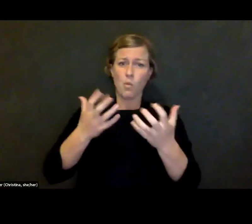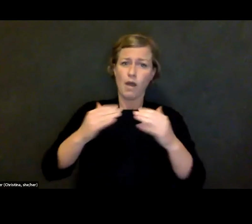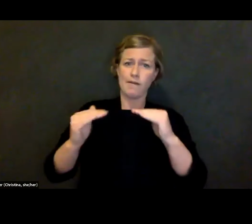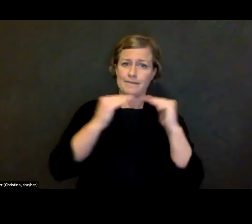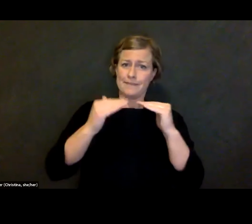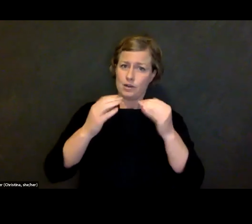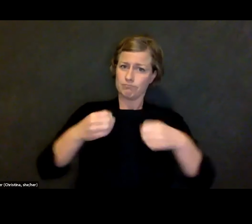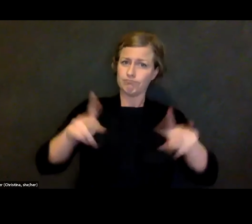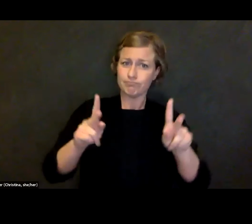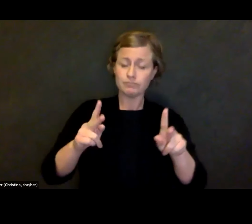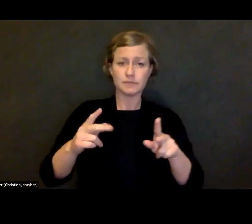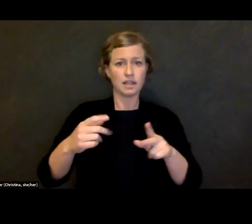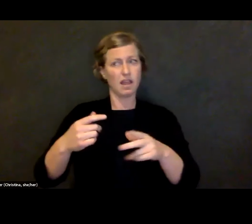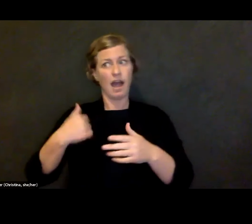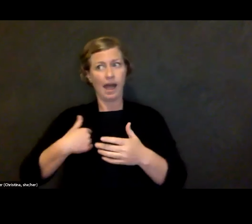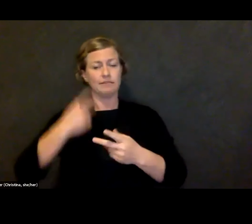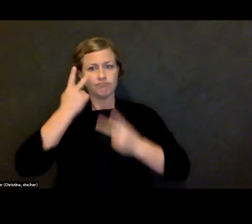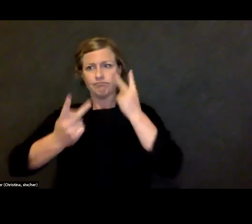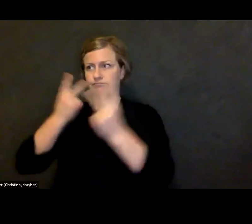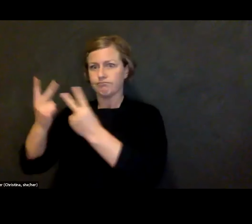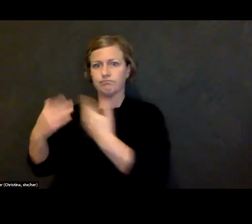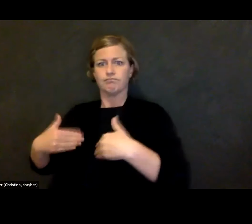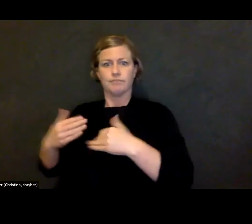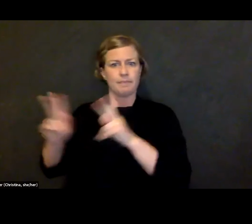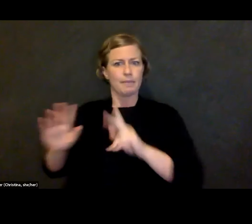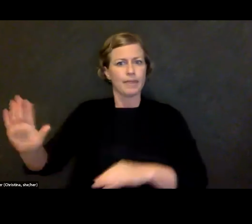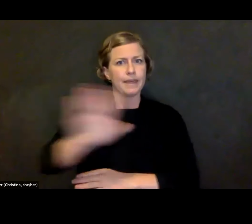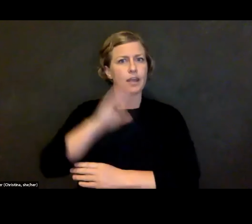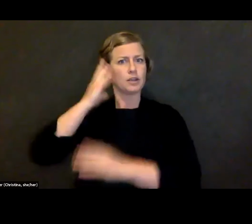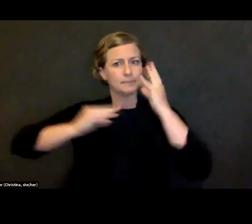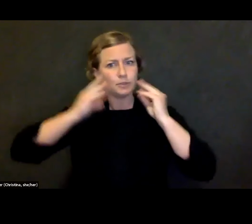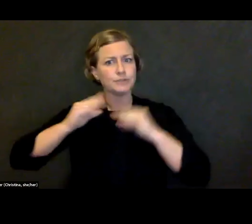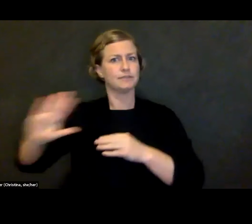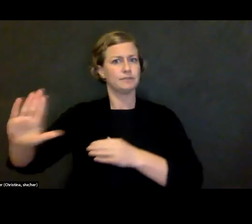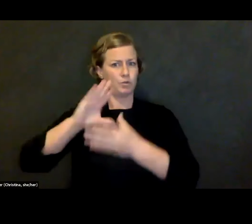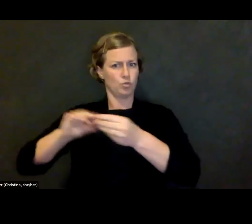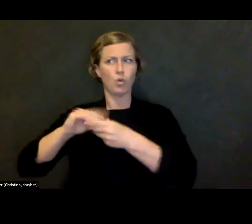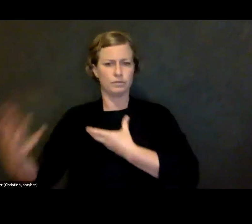learned a lot advocating for families that were fighting for a fair shot and I'll never forget the people